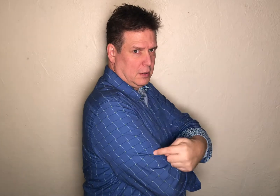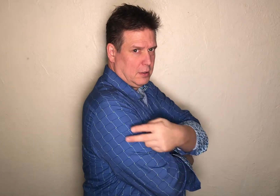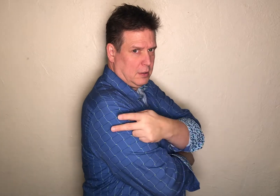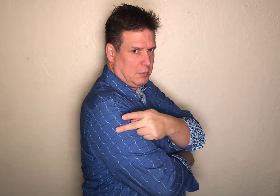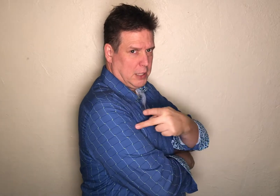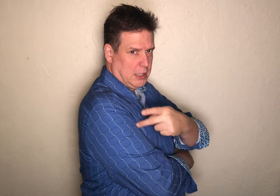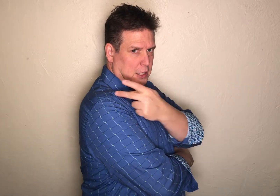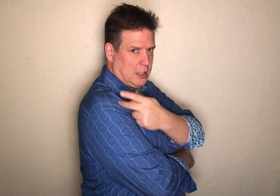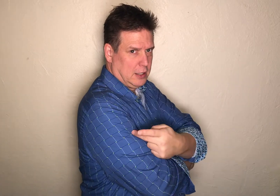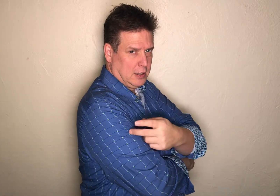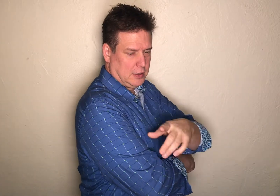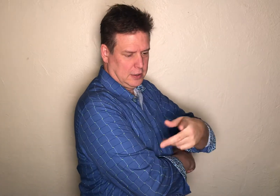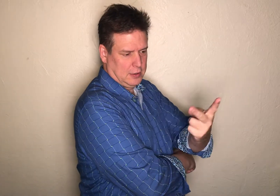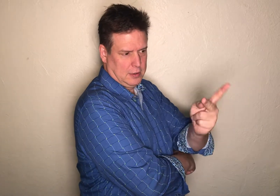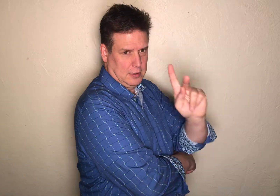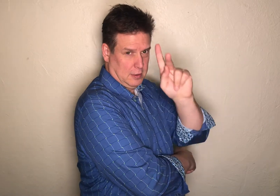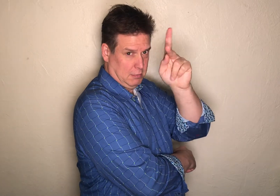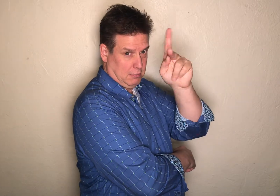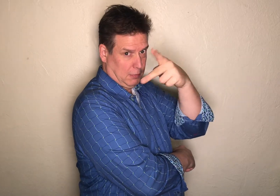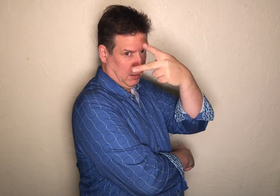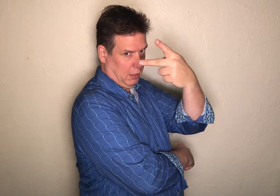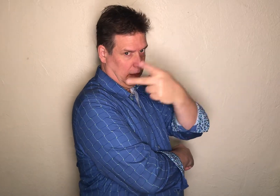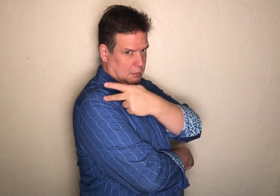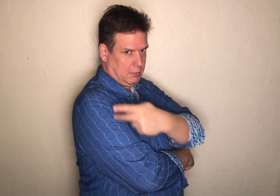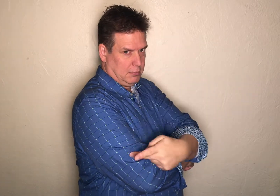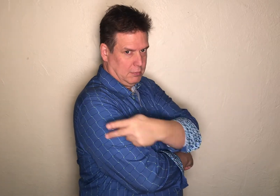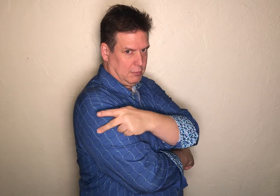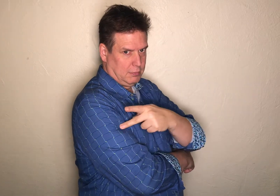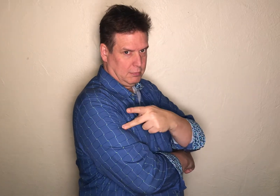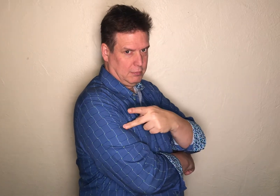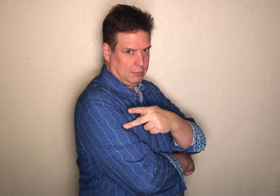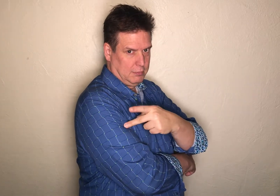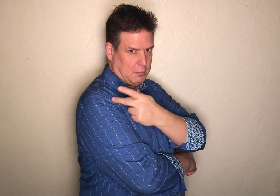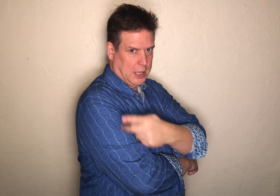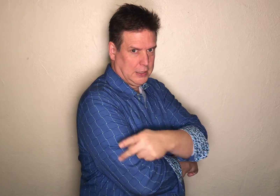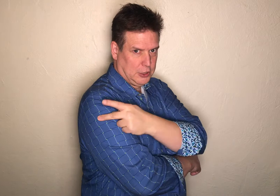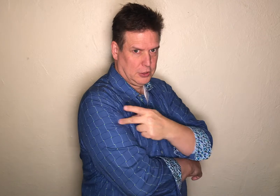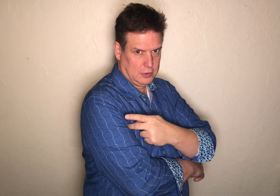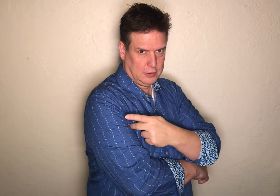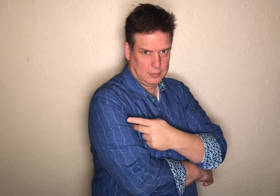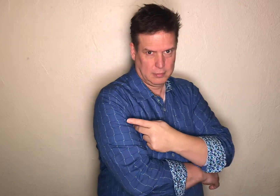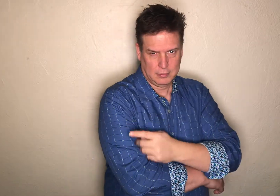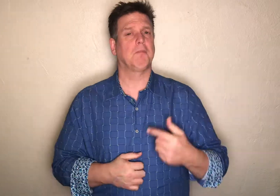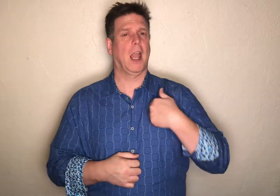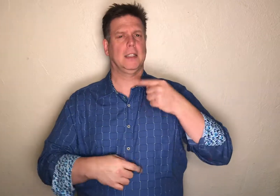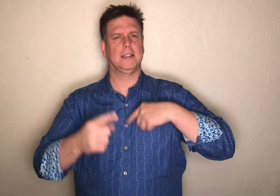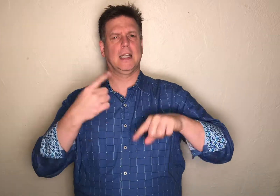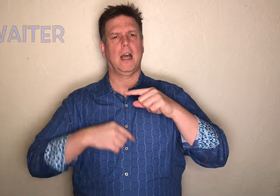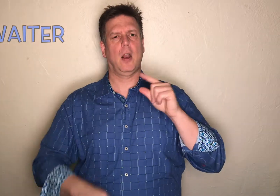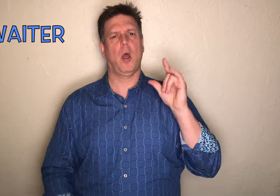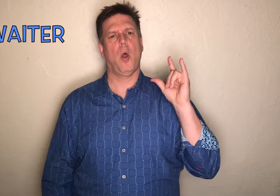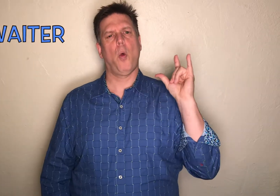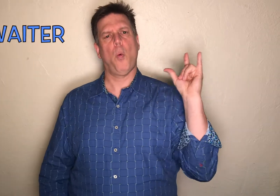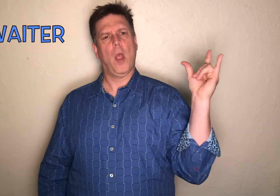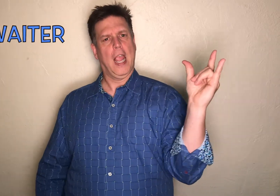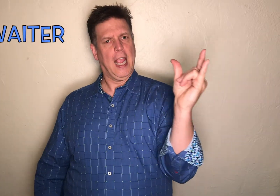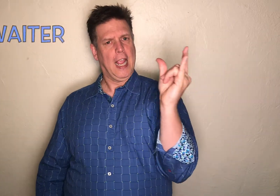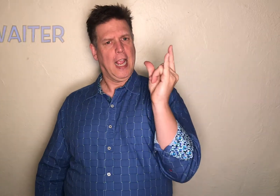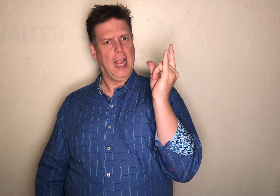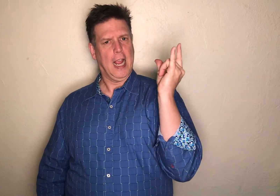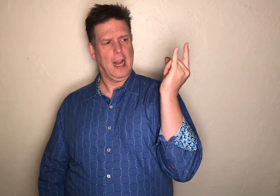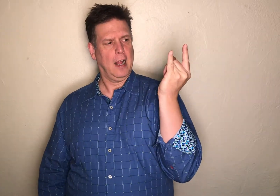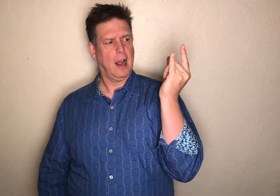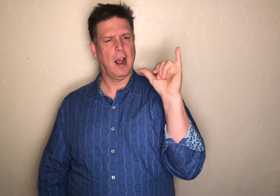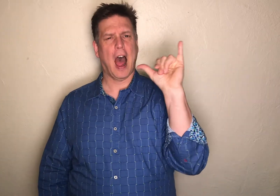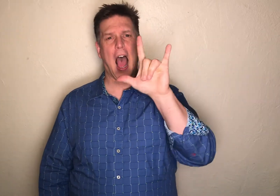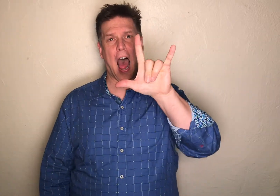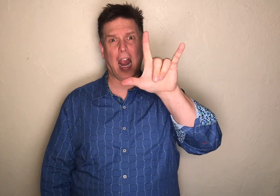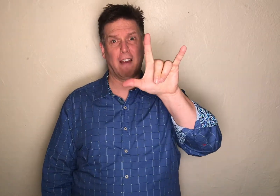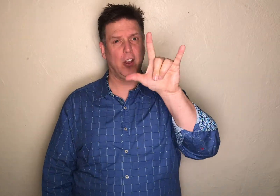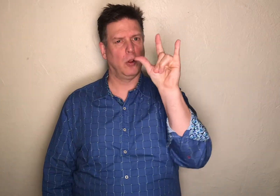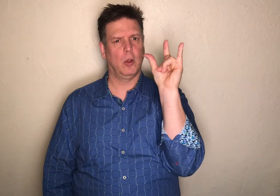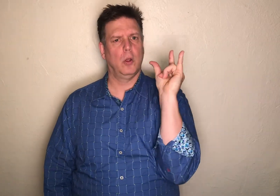It goes down and across with a P on your shoulder. I sign waiter like this, with